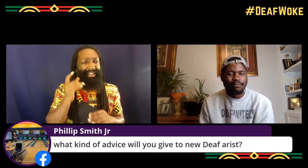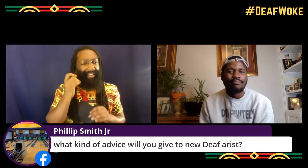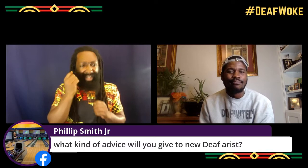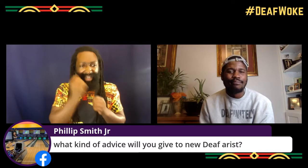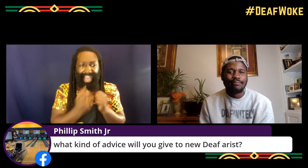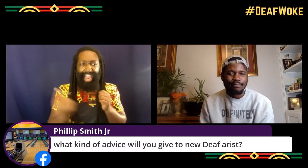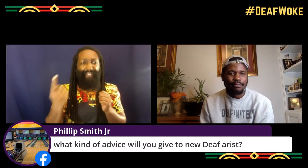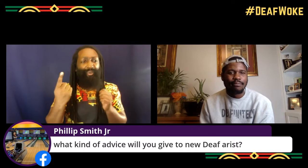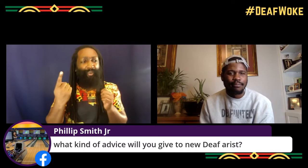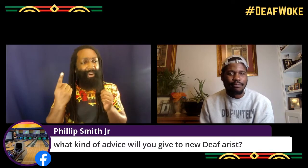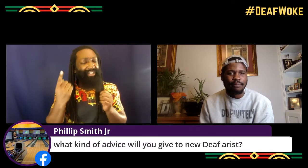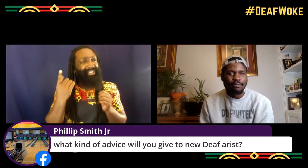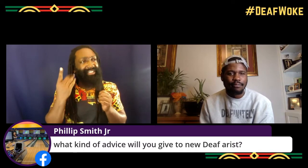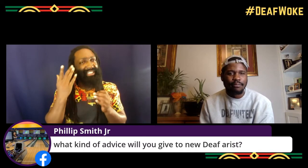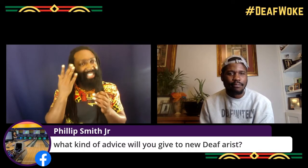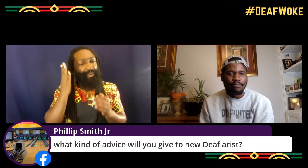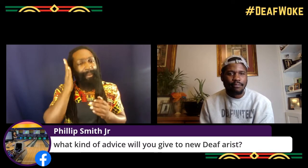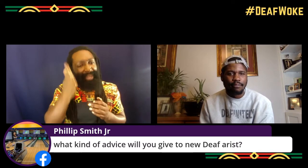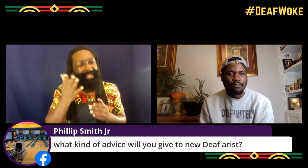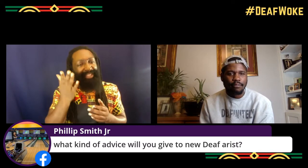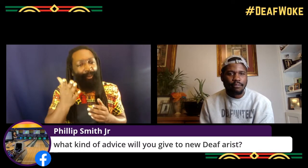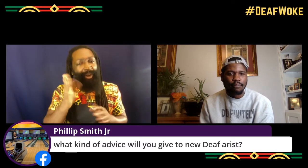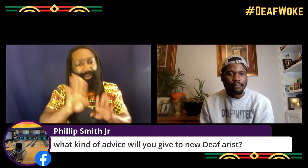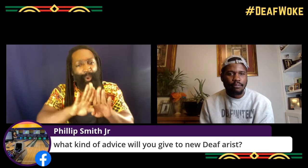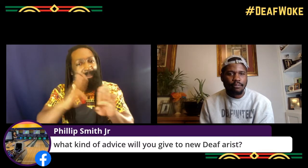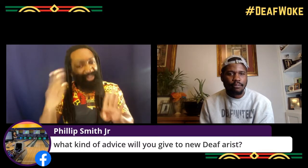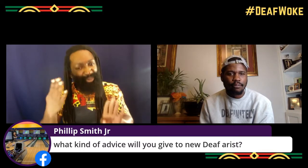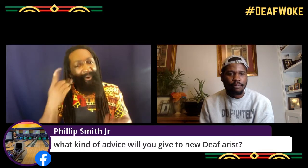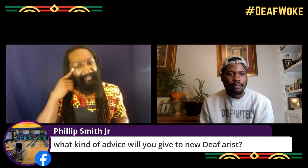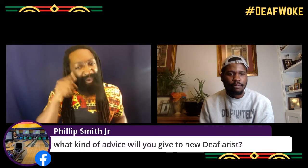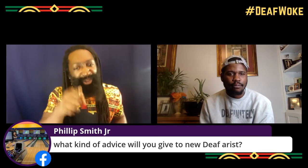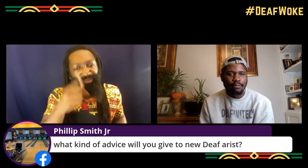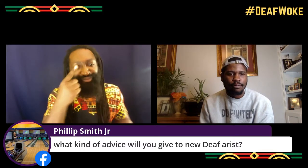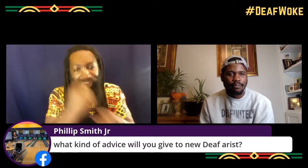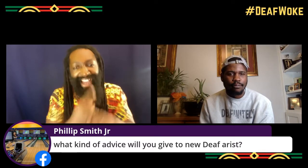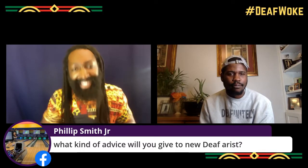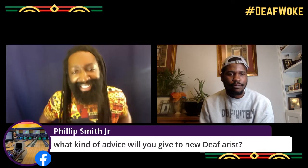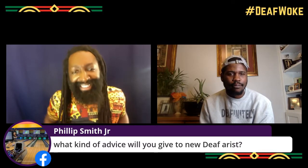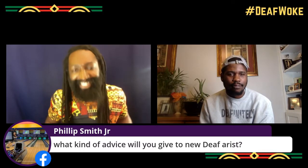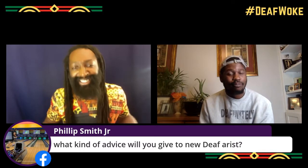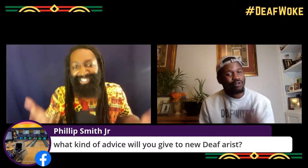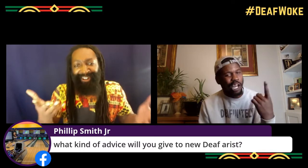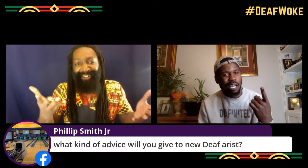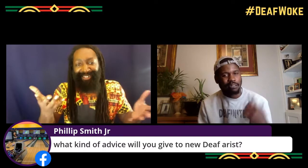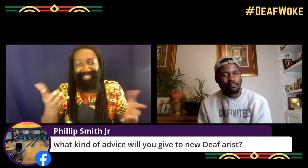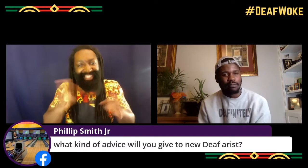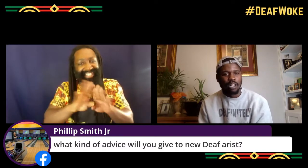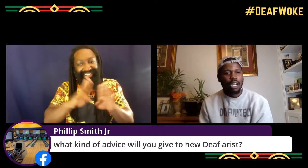That's really important because everyone is, you know, can be an open door for you.